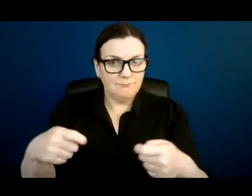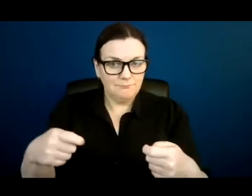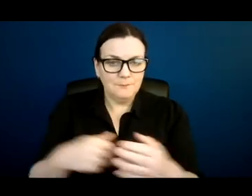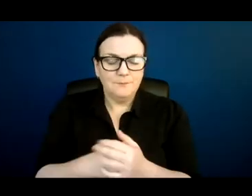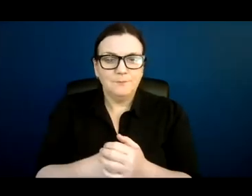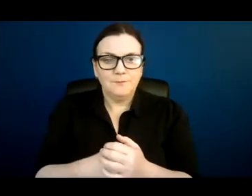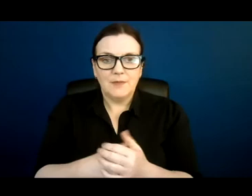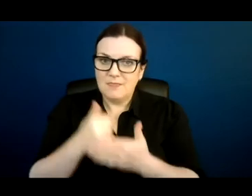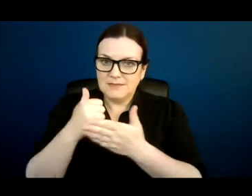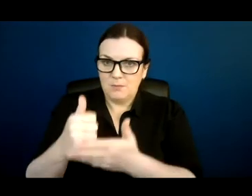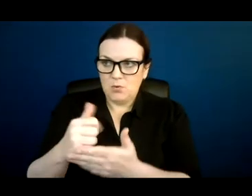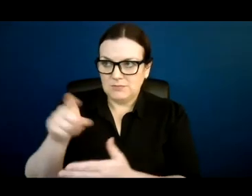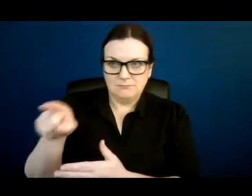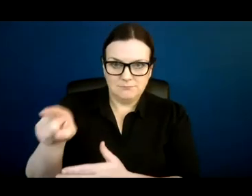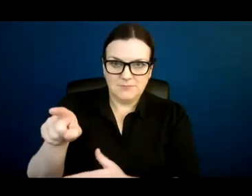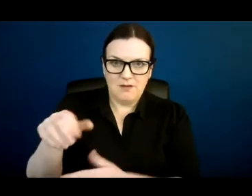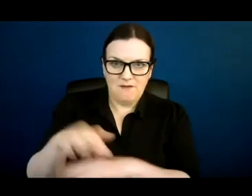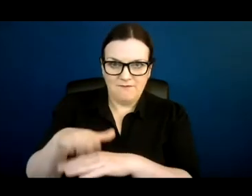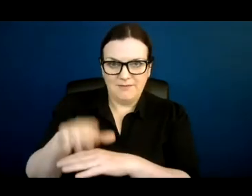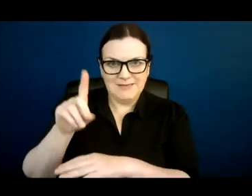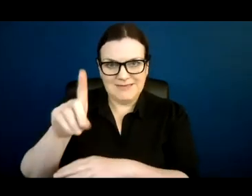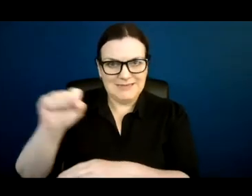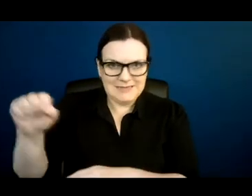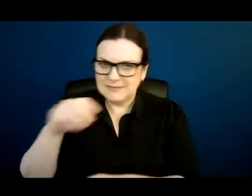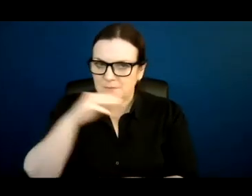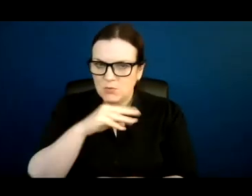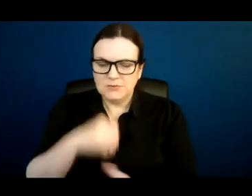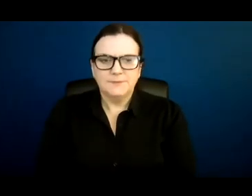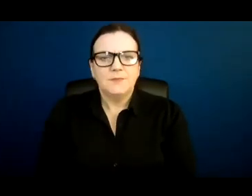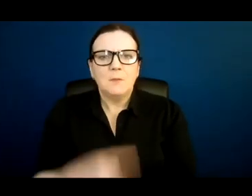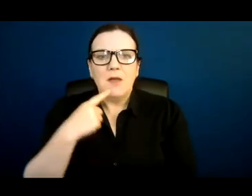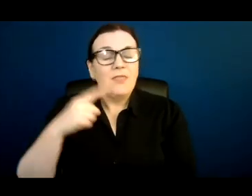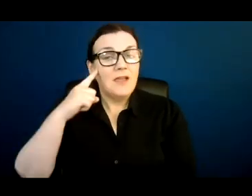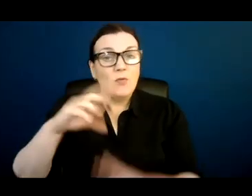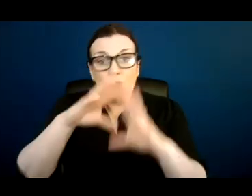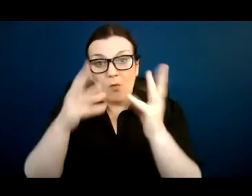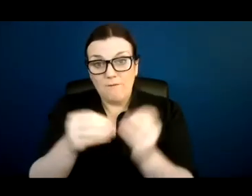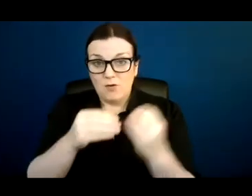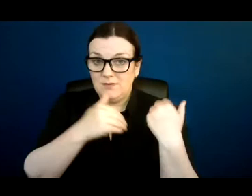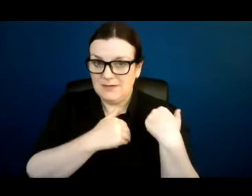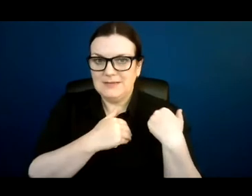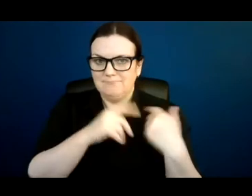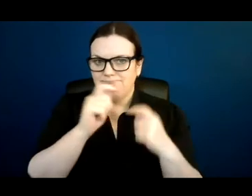resource. But I think the onus lies primarily on the individual solicitor to ensure that he